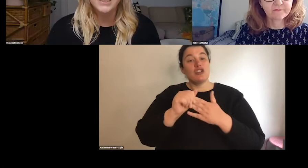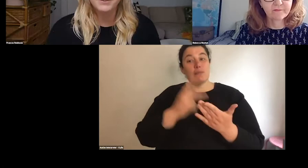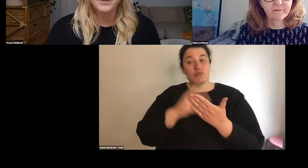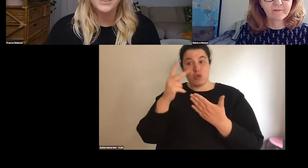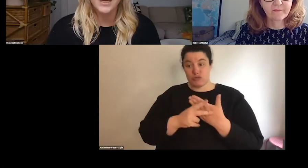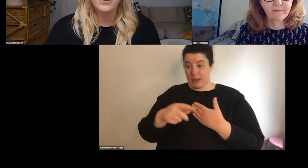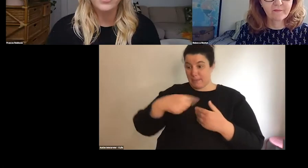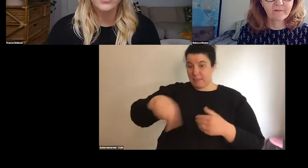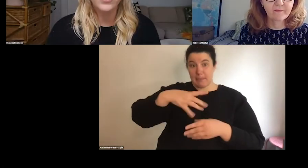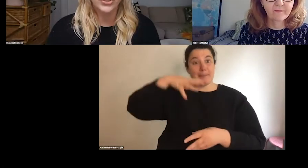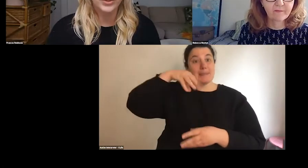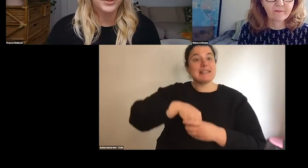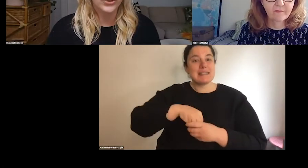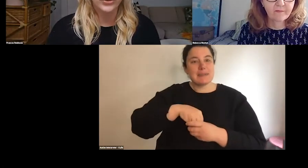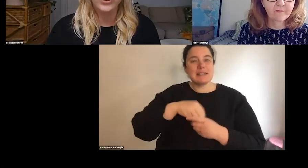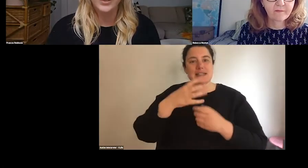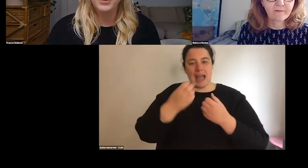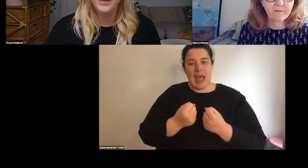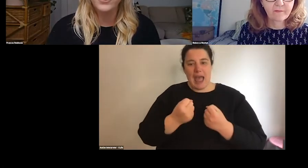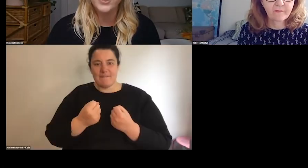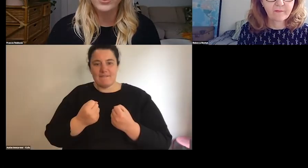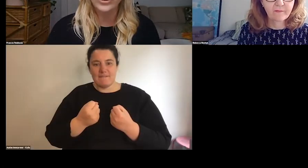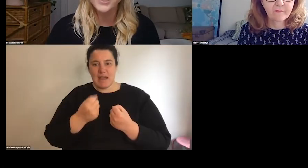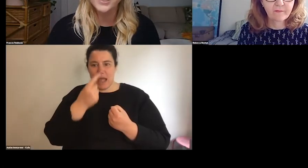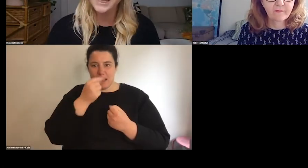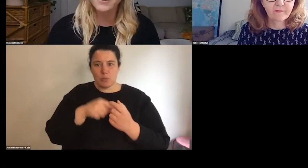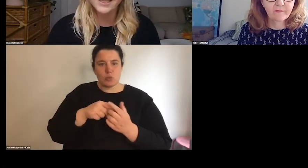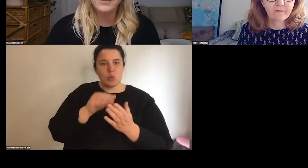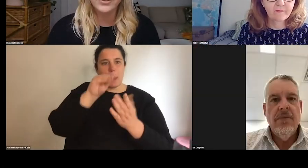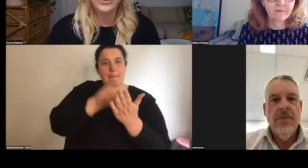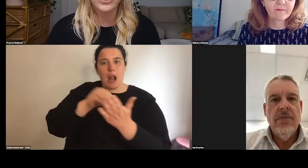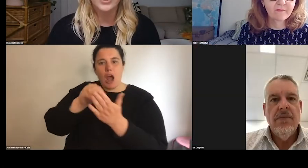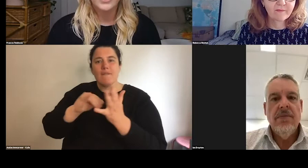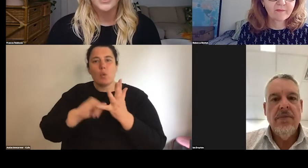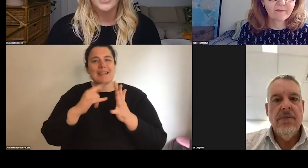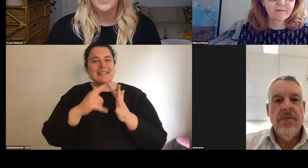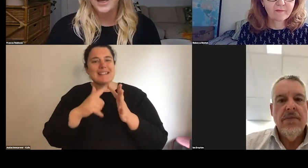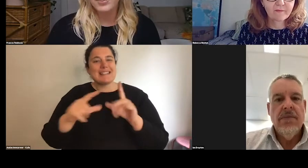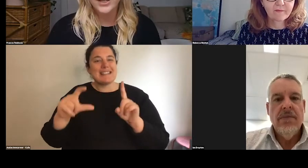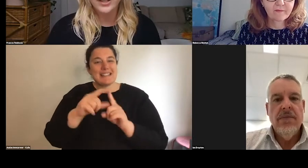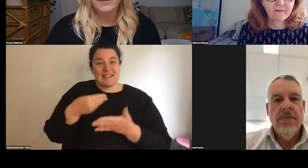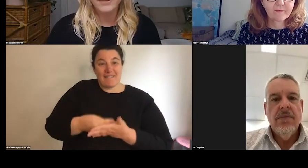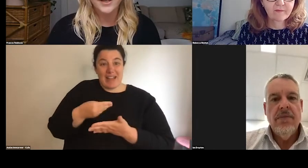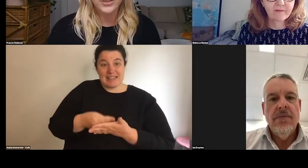our participants have scope to apply for small seed funding through collaboration fund grants.